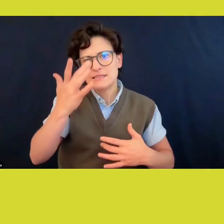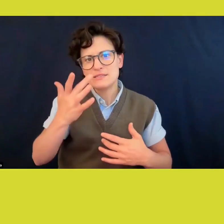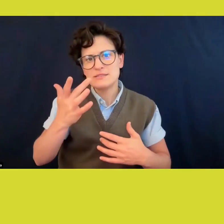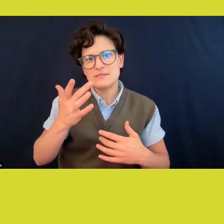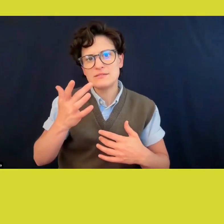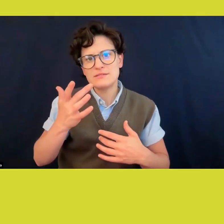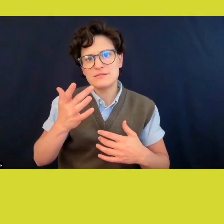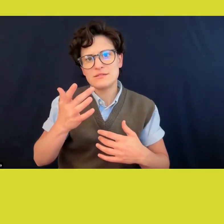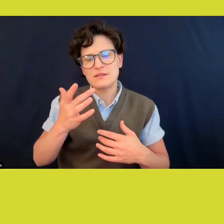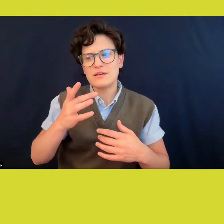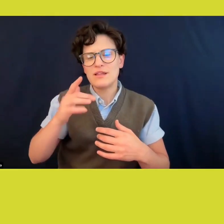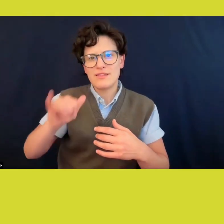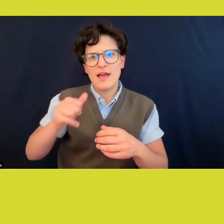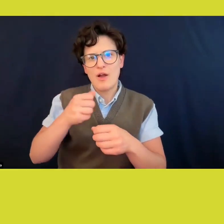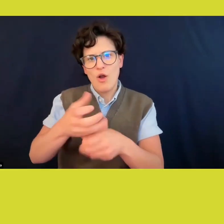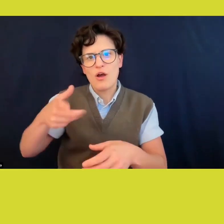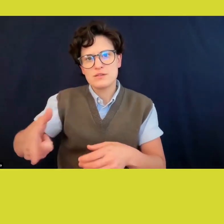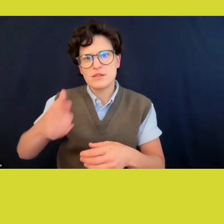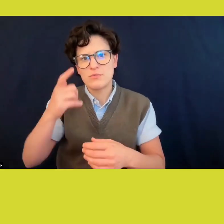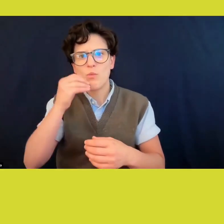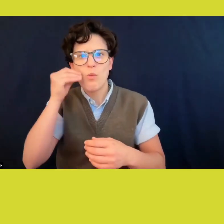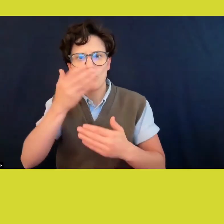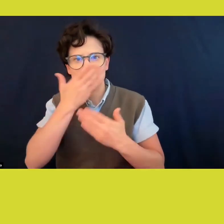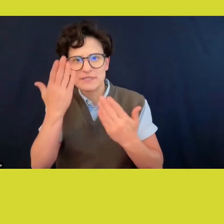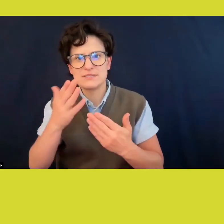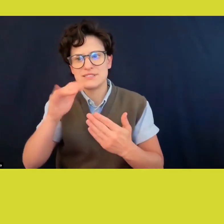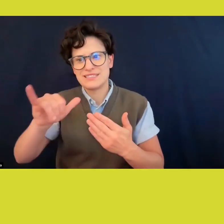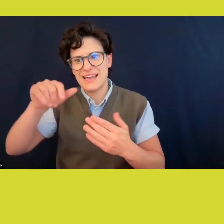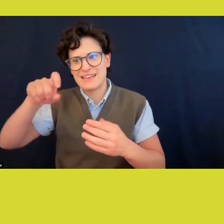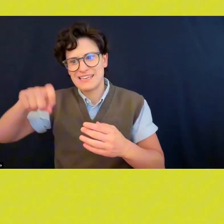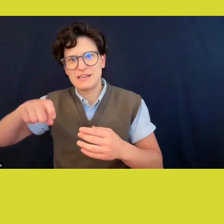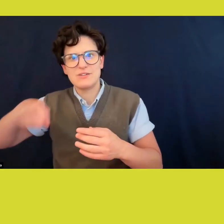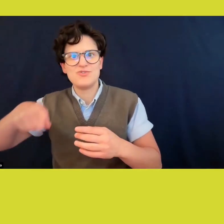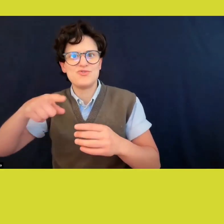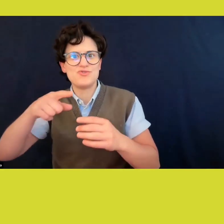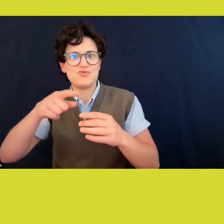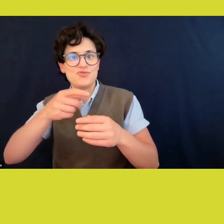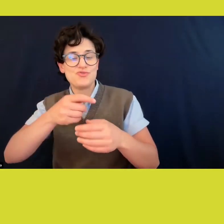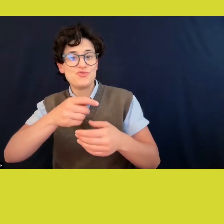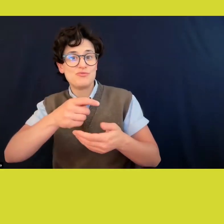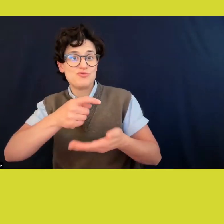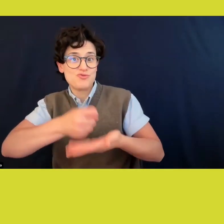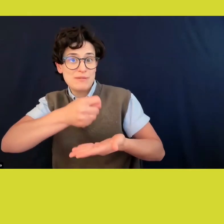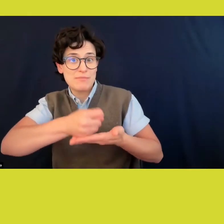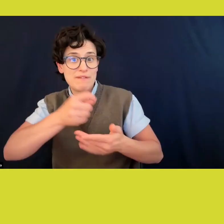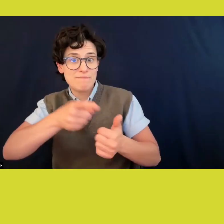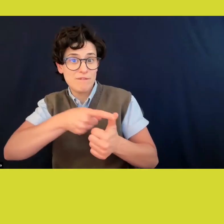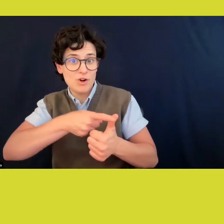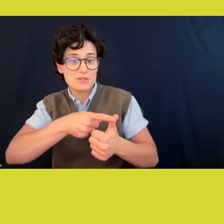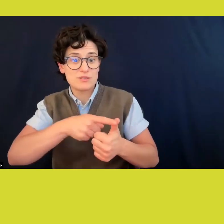And this treatment first approach required shelter, sobriety,